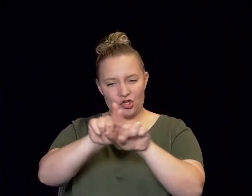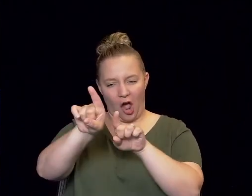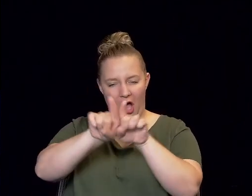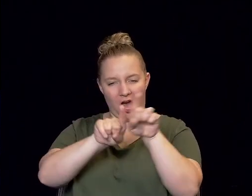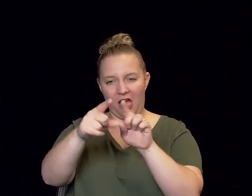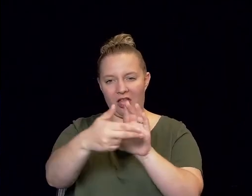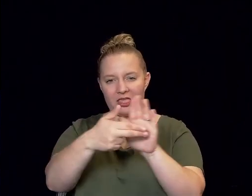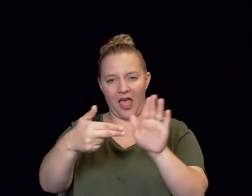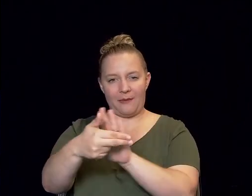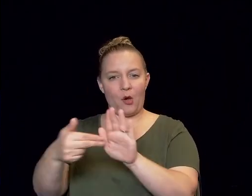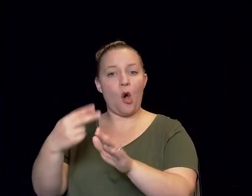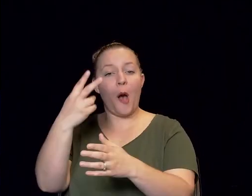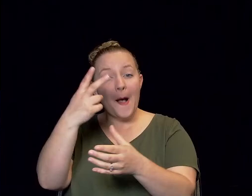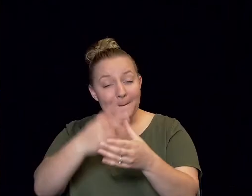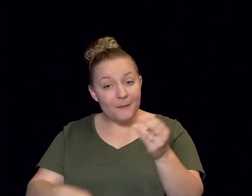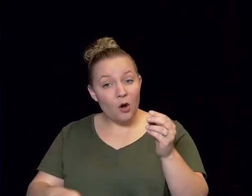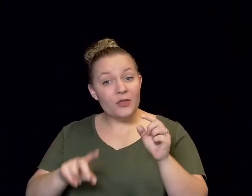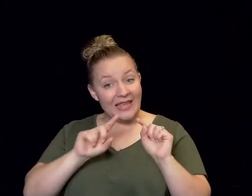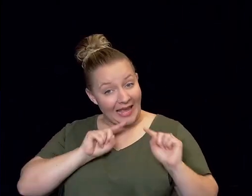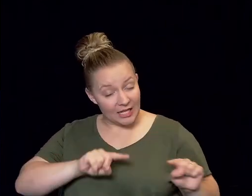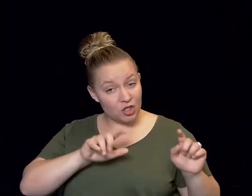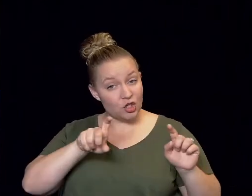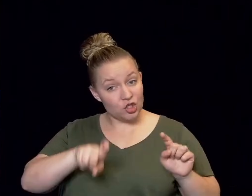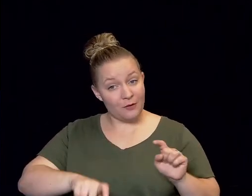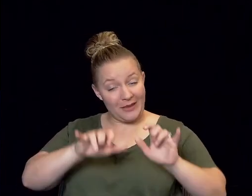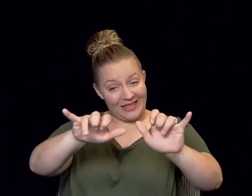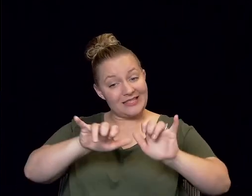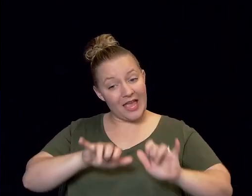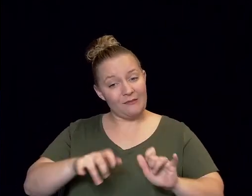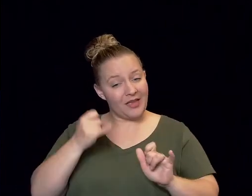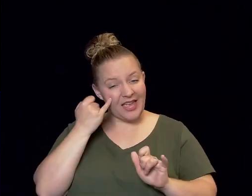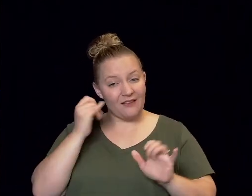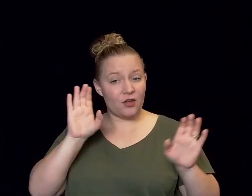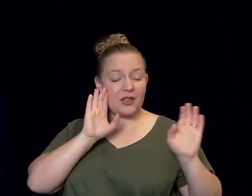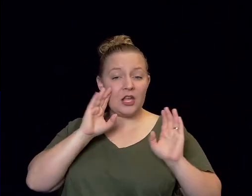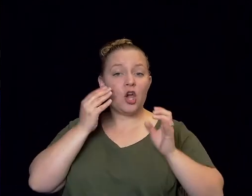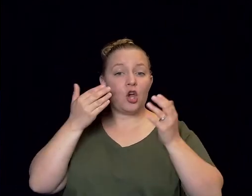results should be the same. If you're listening to this, I want you to go ahead and underline the word